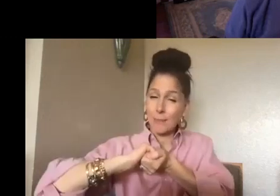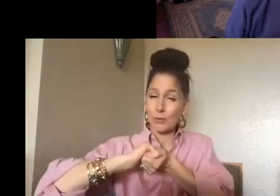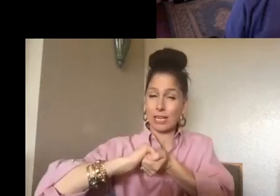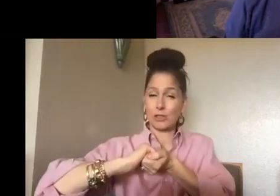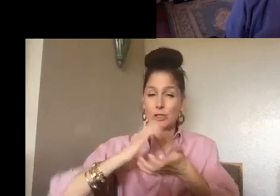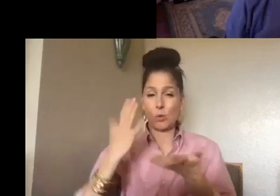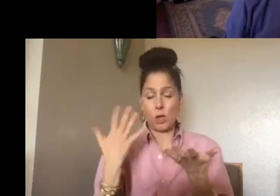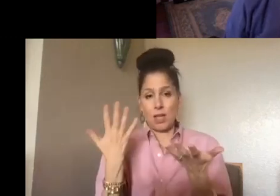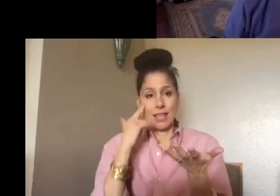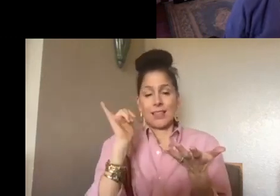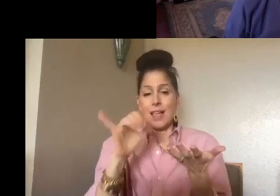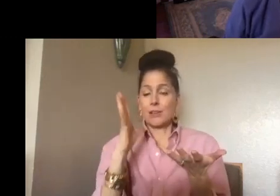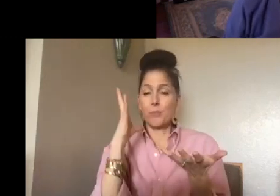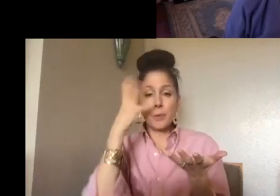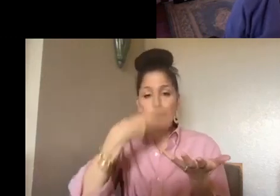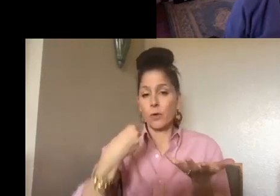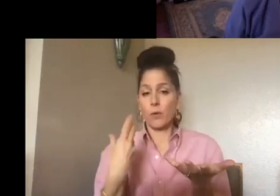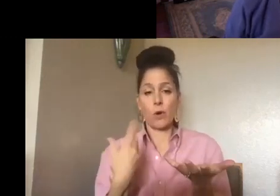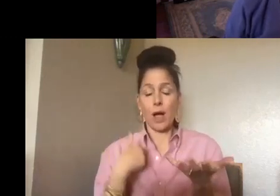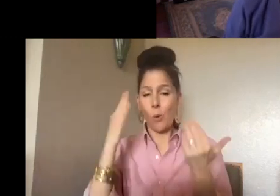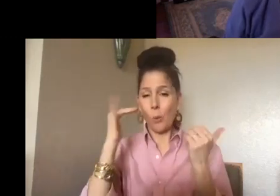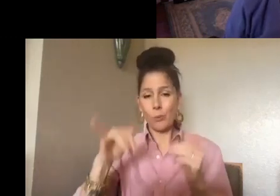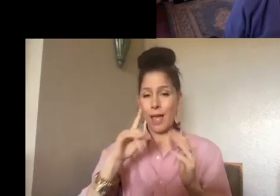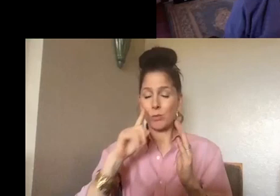collaborate together and I think that it makes a beautiful thing and I hope that